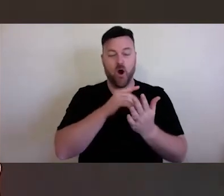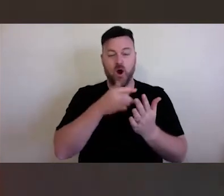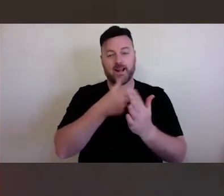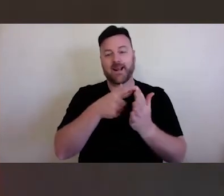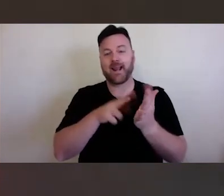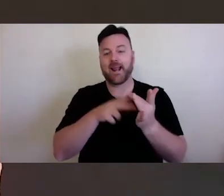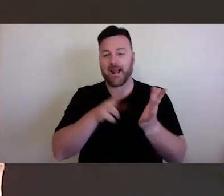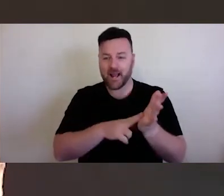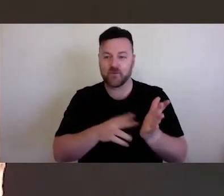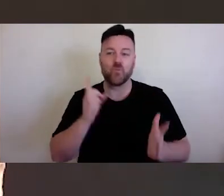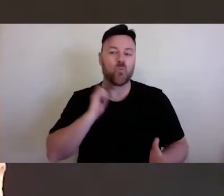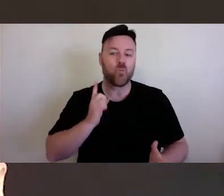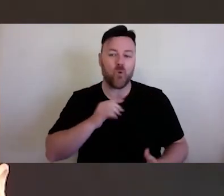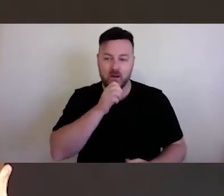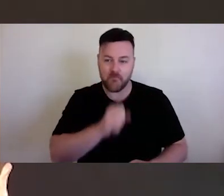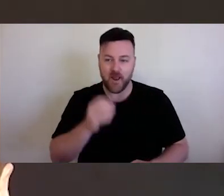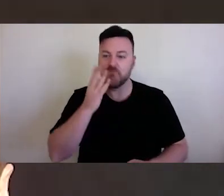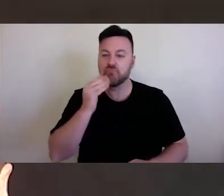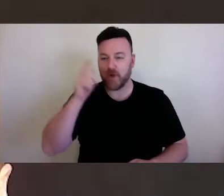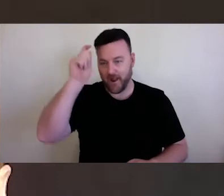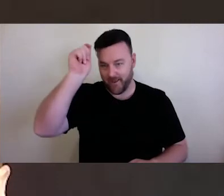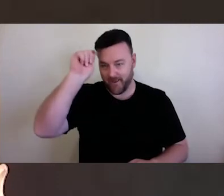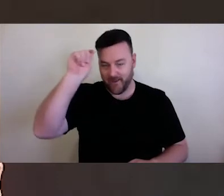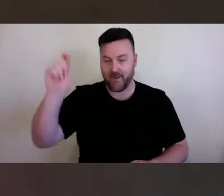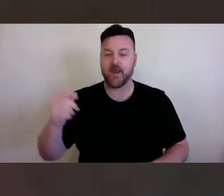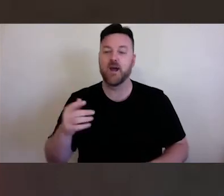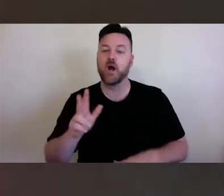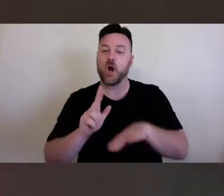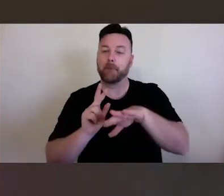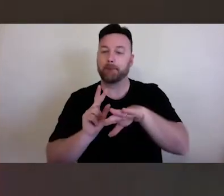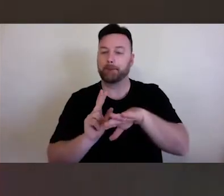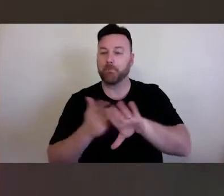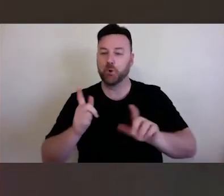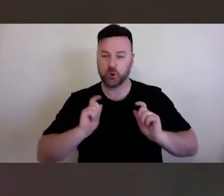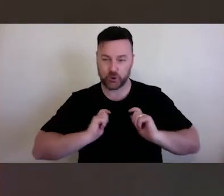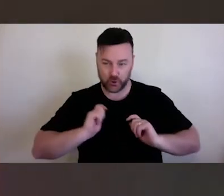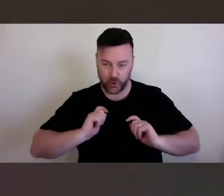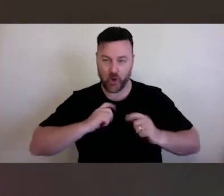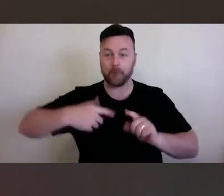wearing a blue shirt, grey T-shirt in front of a black background.